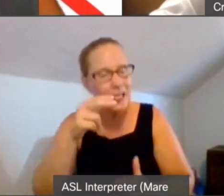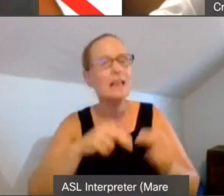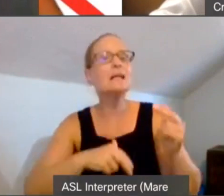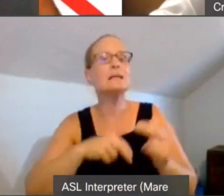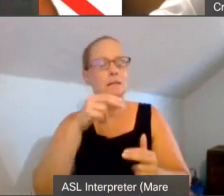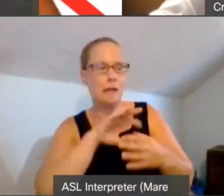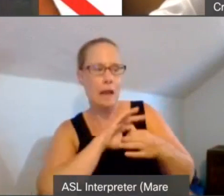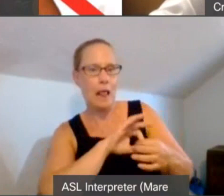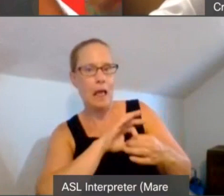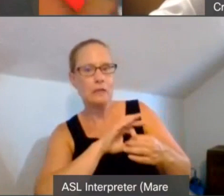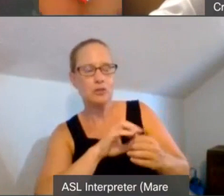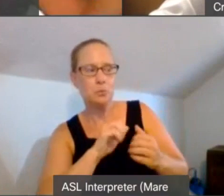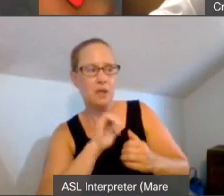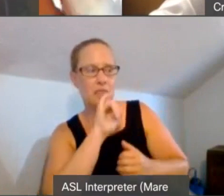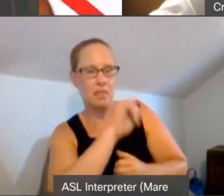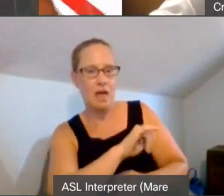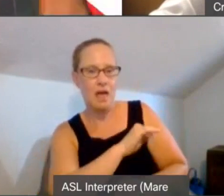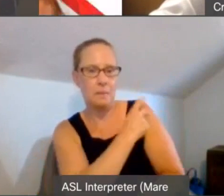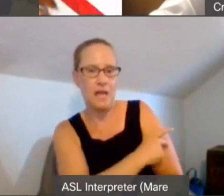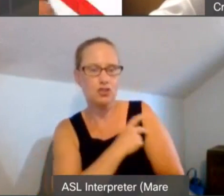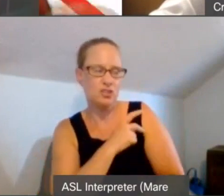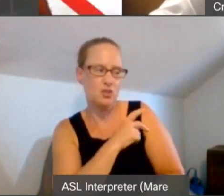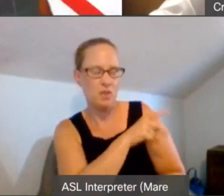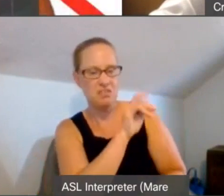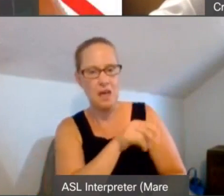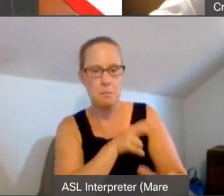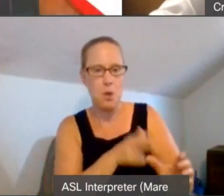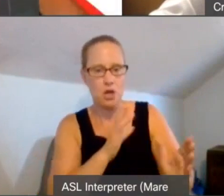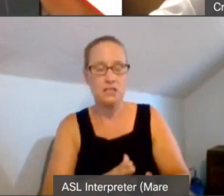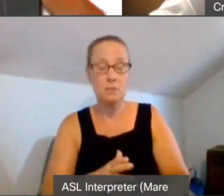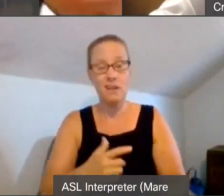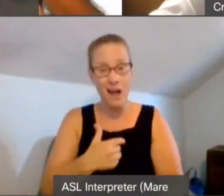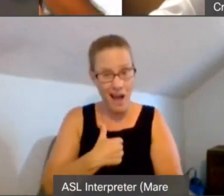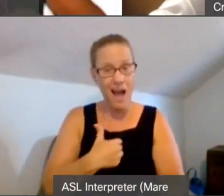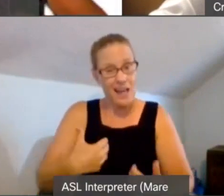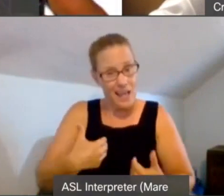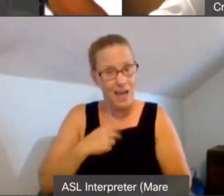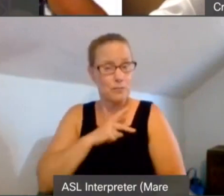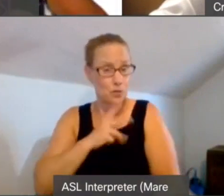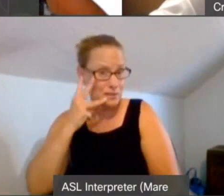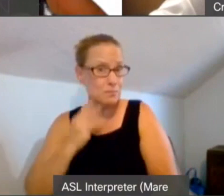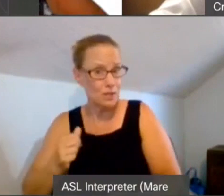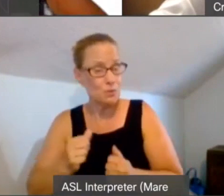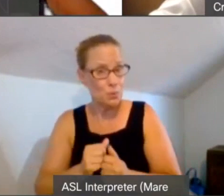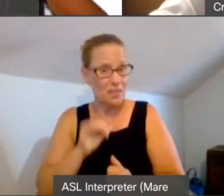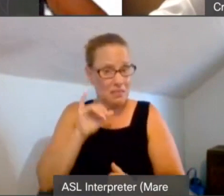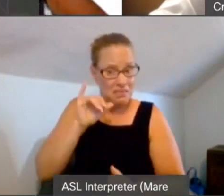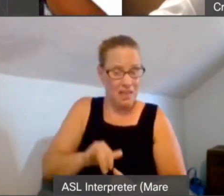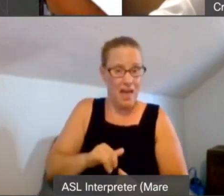So having my personal experience with substance use disorder and how it worked for me, I can help somebody else,